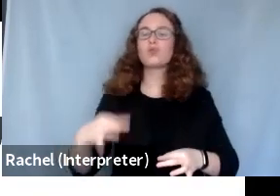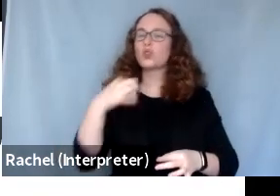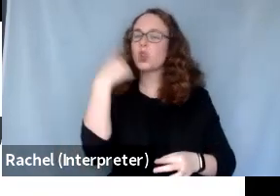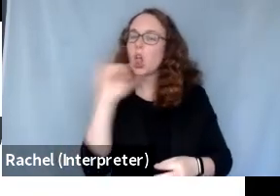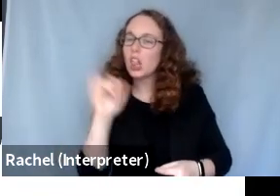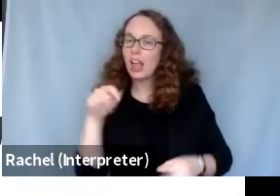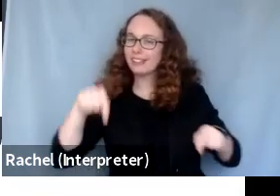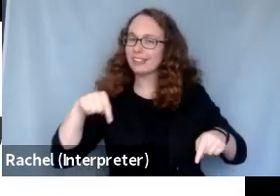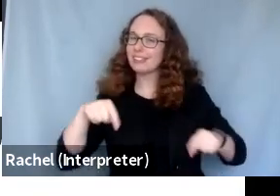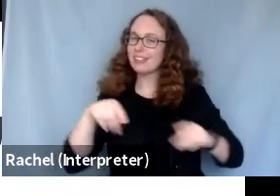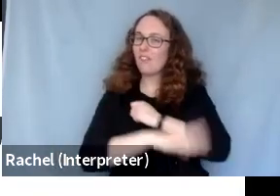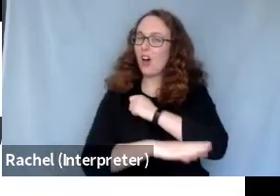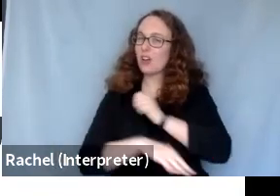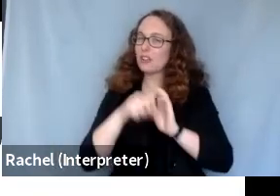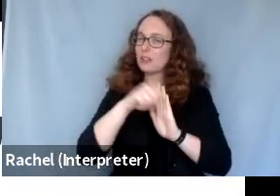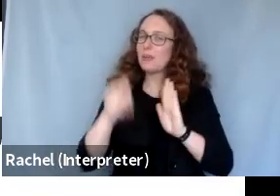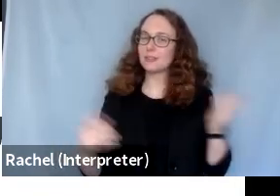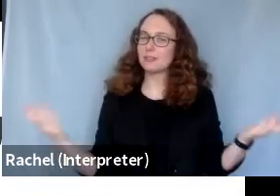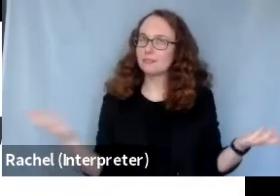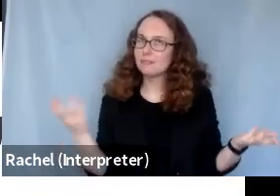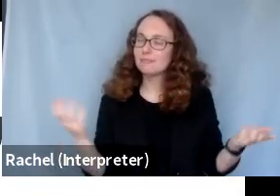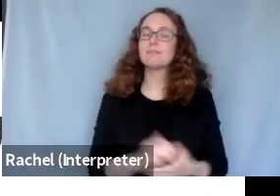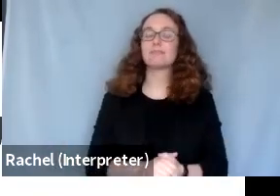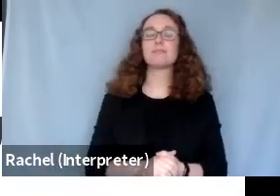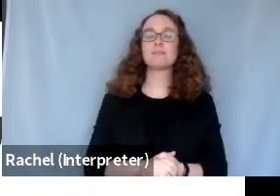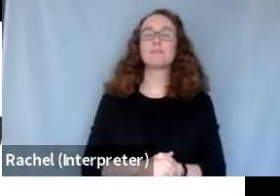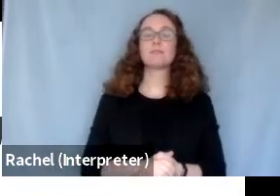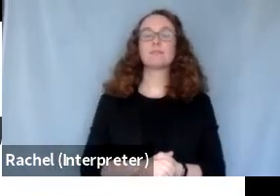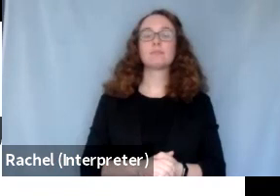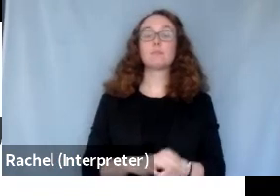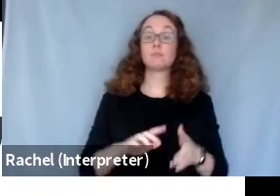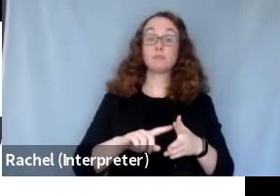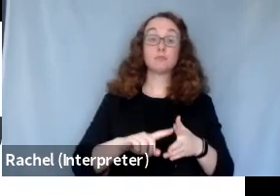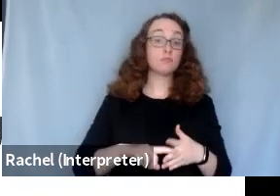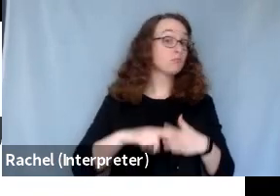I guess just kick off, we lead off with a big 30 percent coupon for